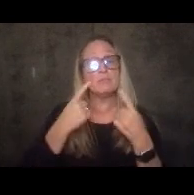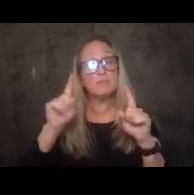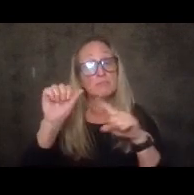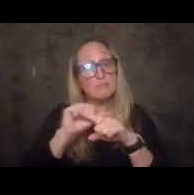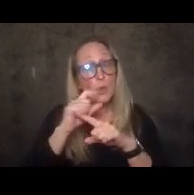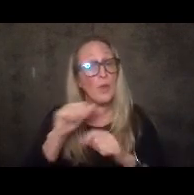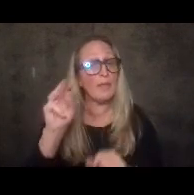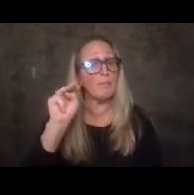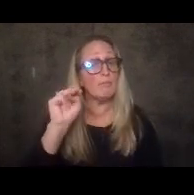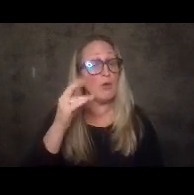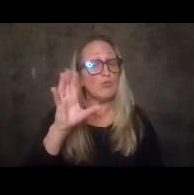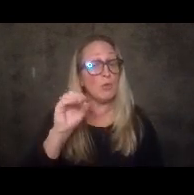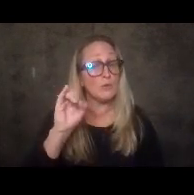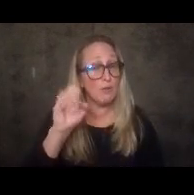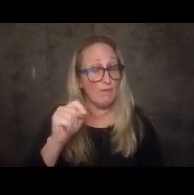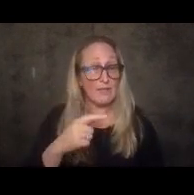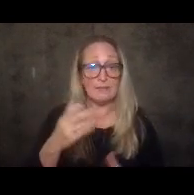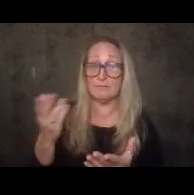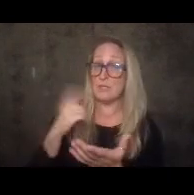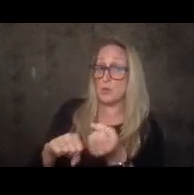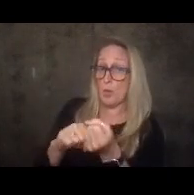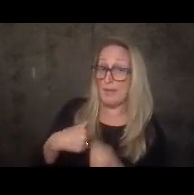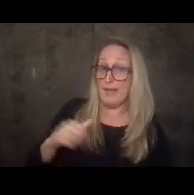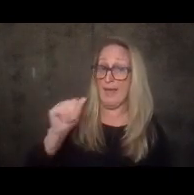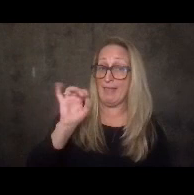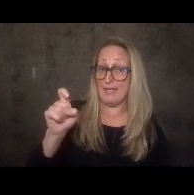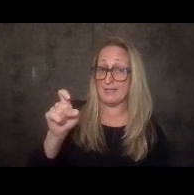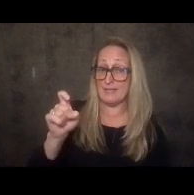with Microsoft and I have here to support me. Alex in D, Q and